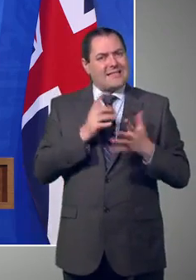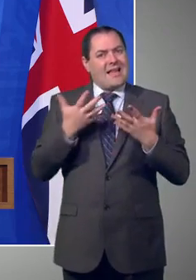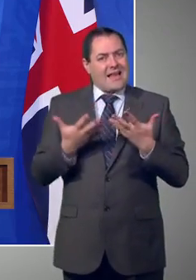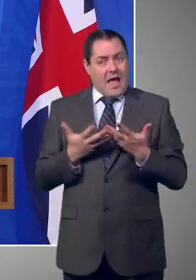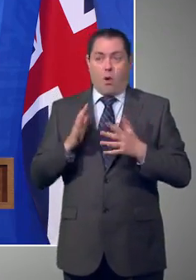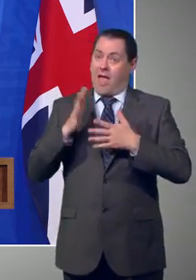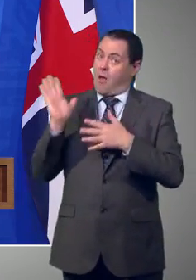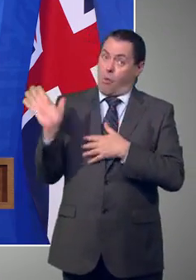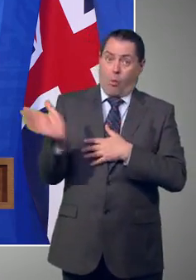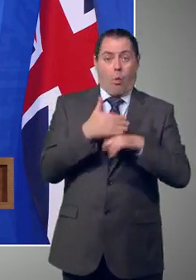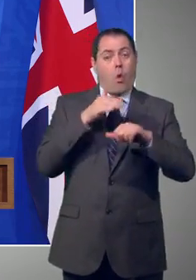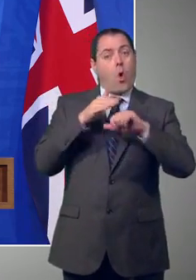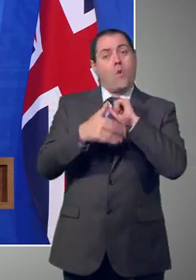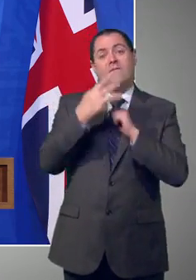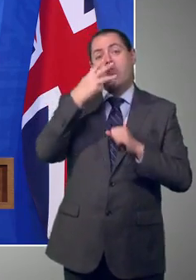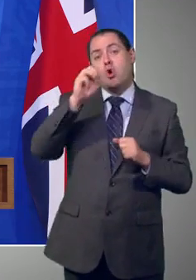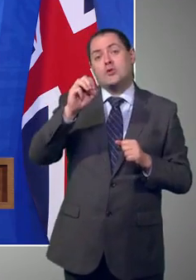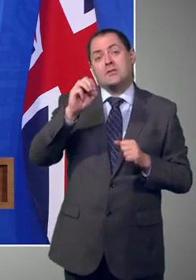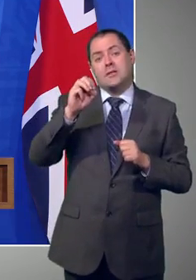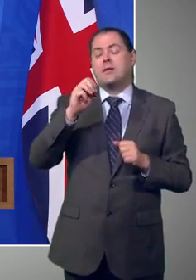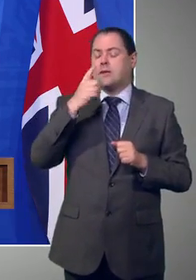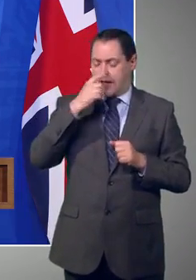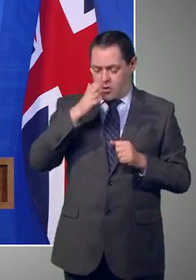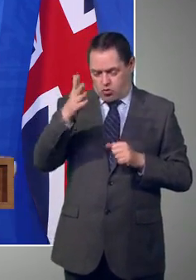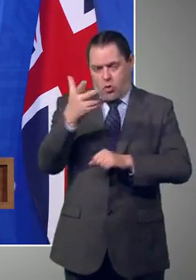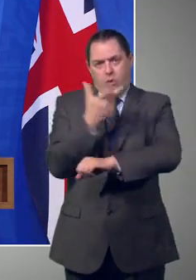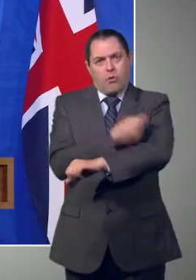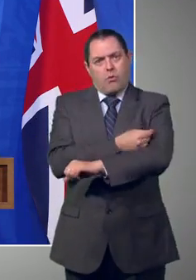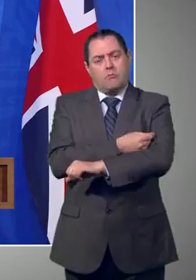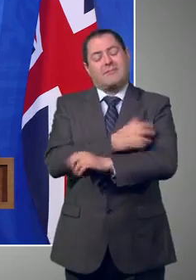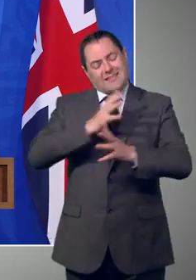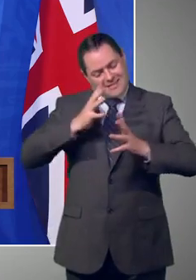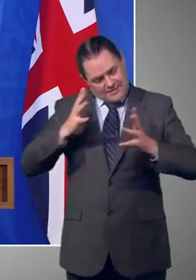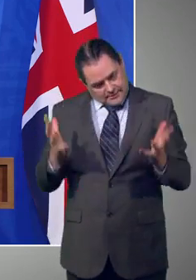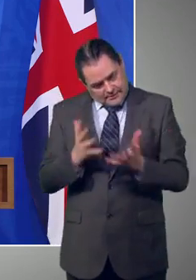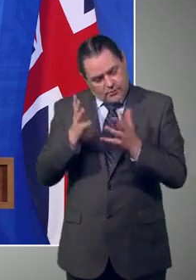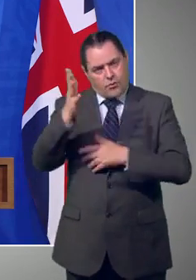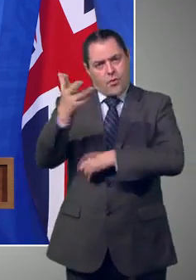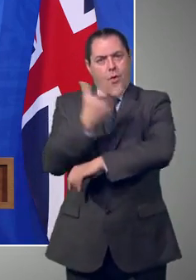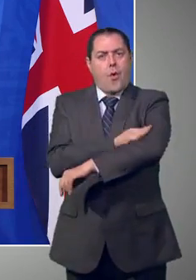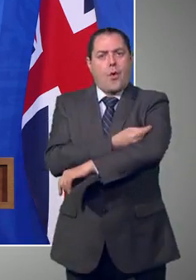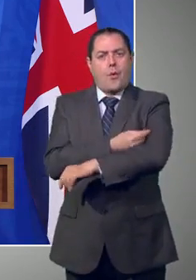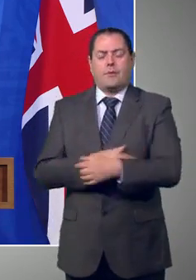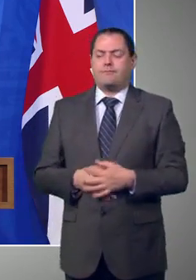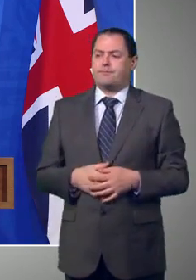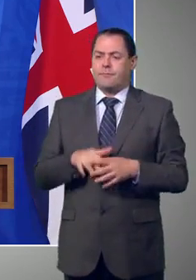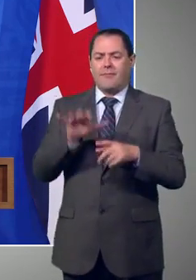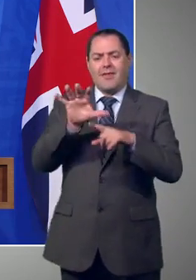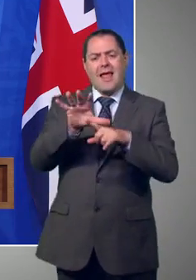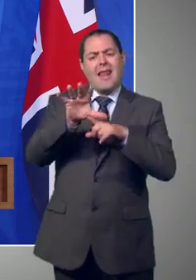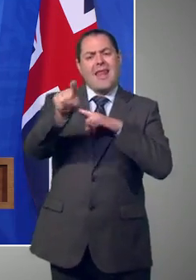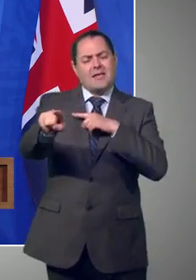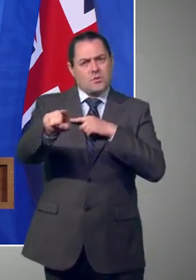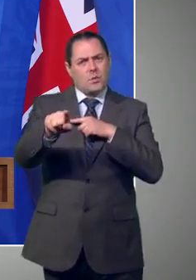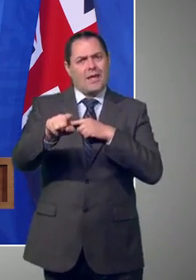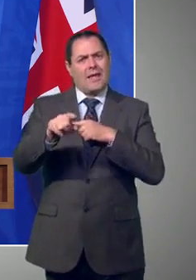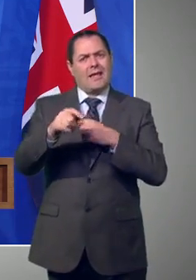and I would urge everybody to come forward. Week I'll be